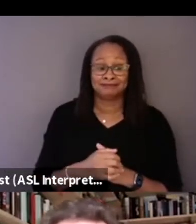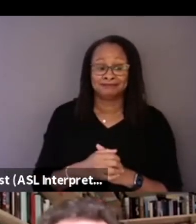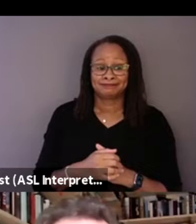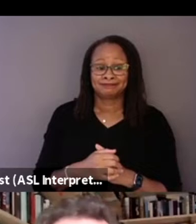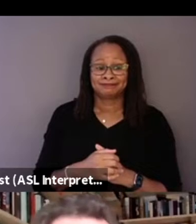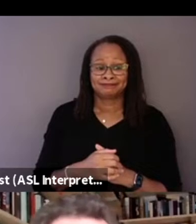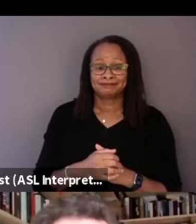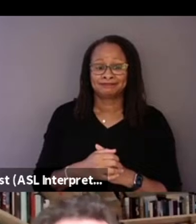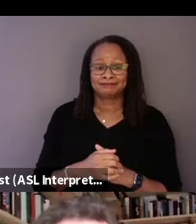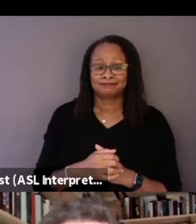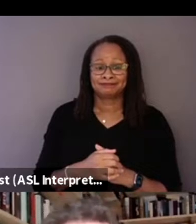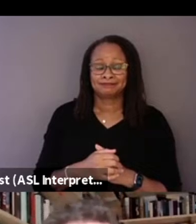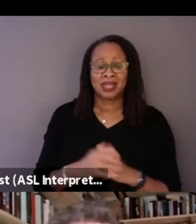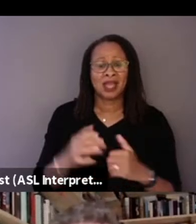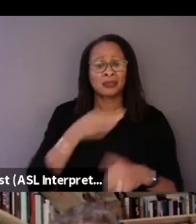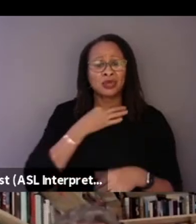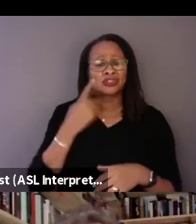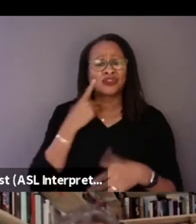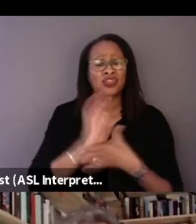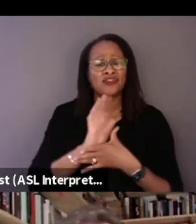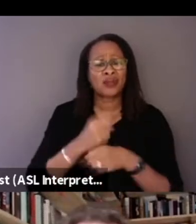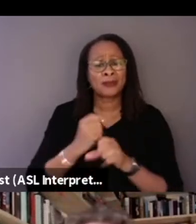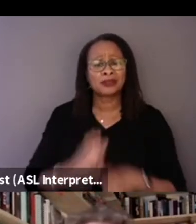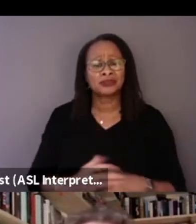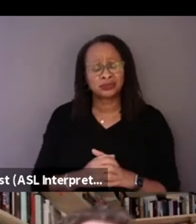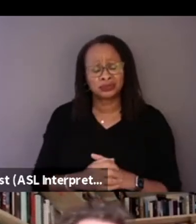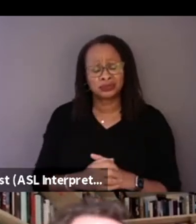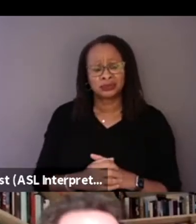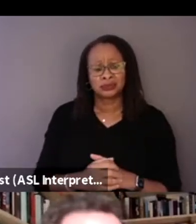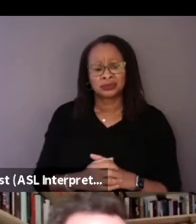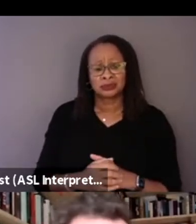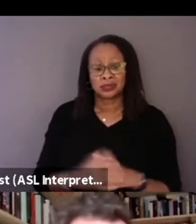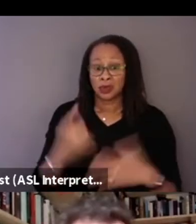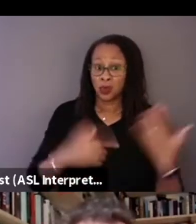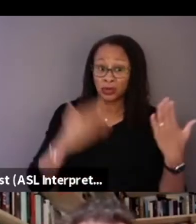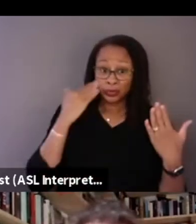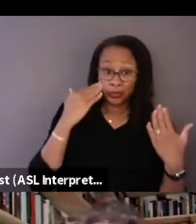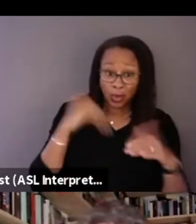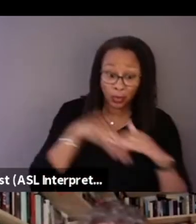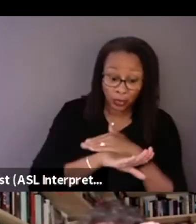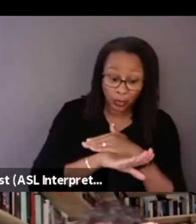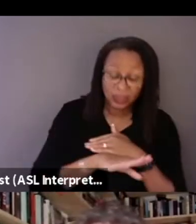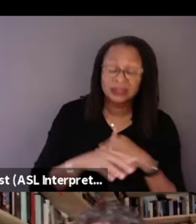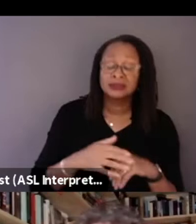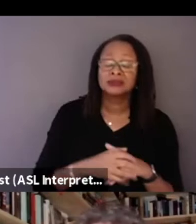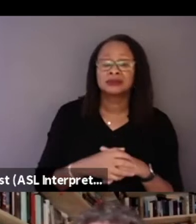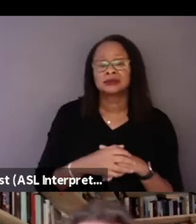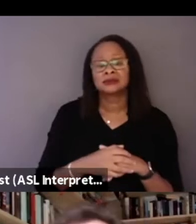And I'm wondering for the filmmakers, I mean like what, you know, there's what you know going into making a movie